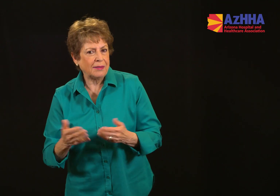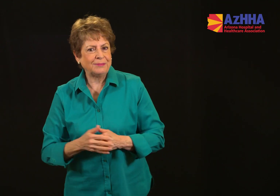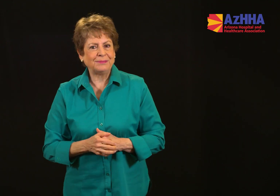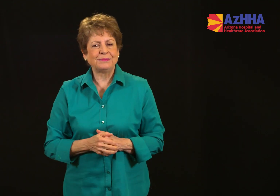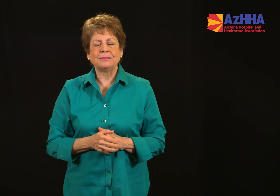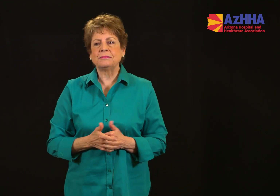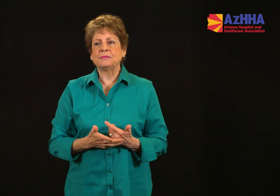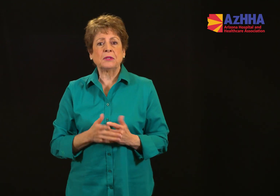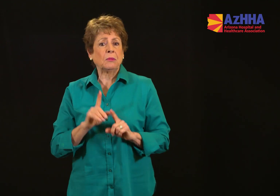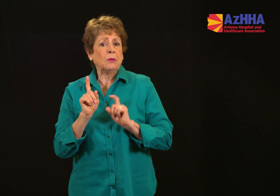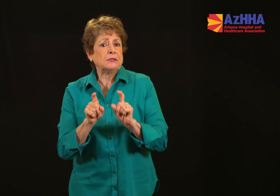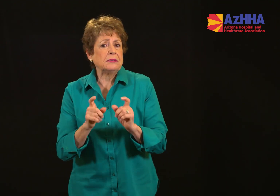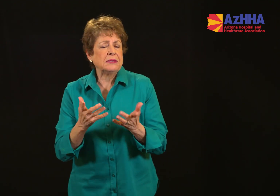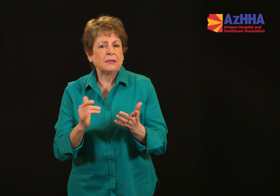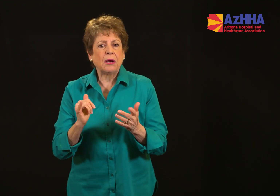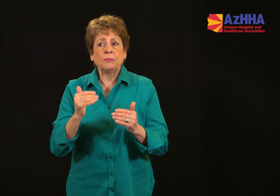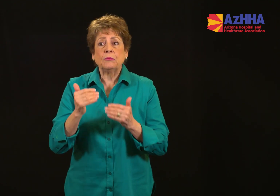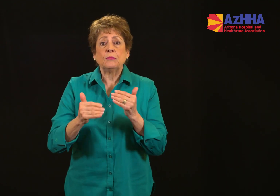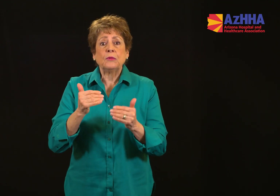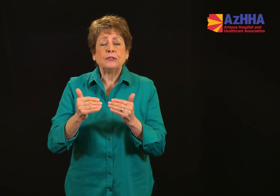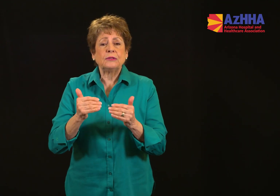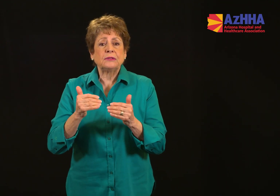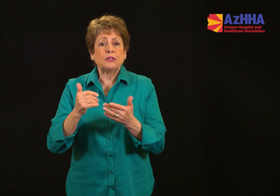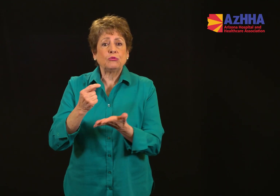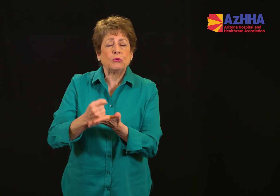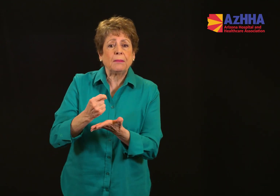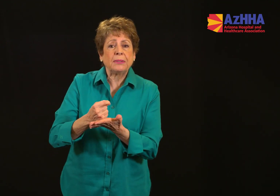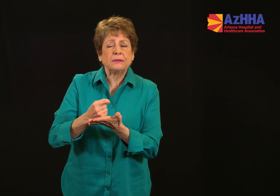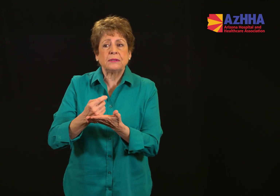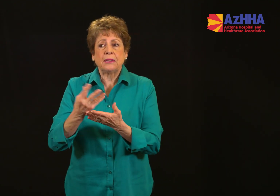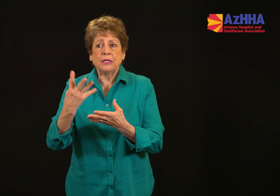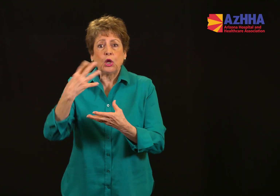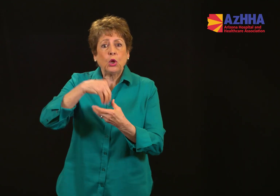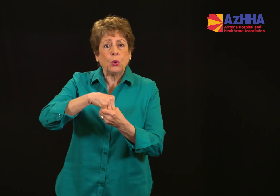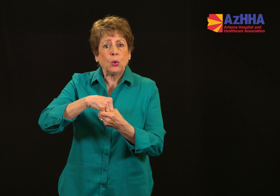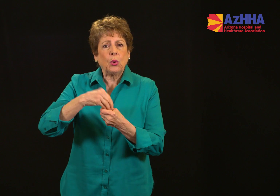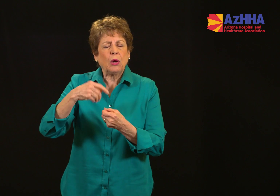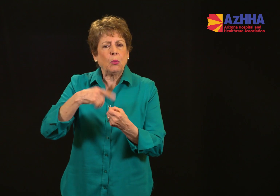What procedures or treatments does this include?